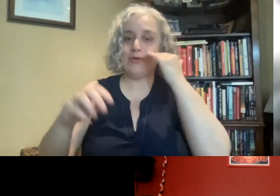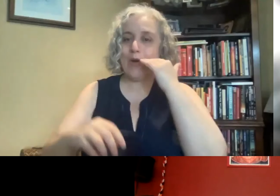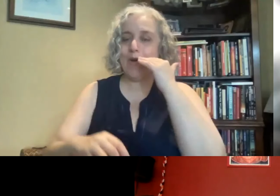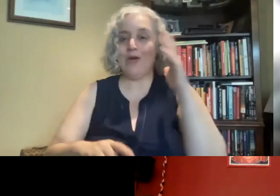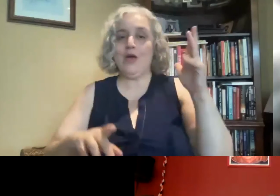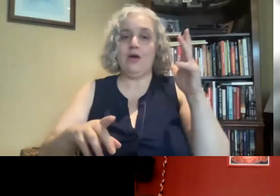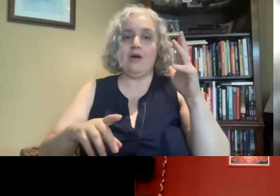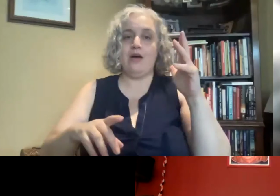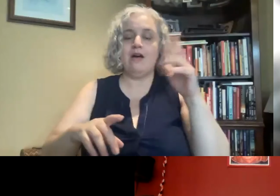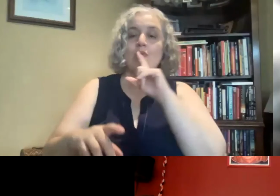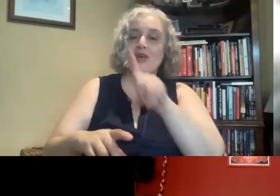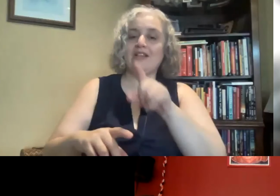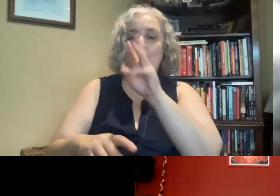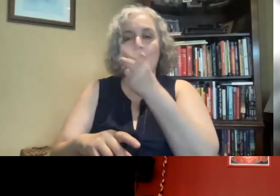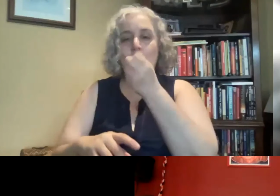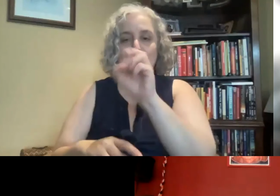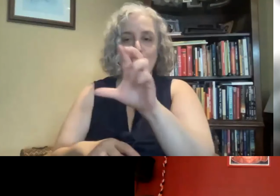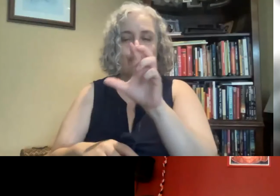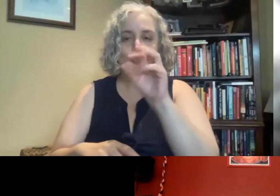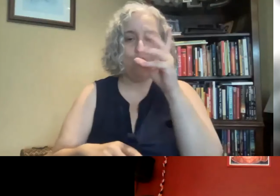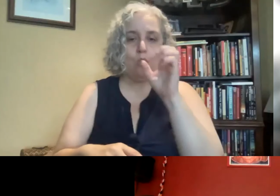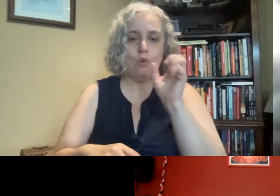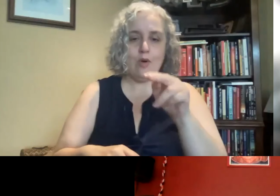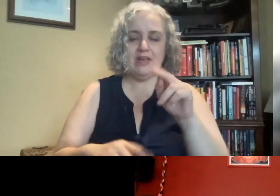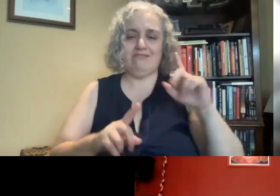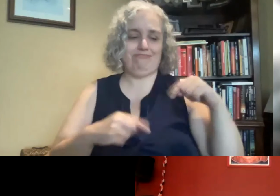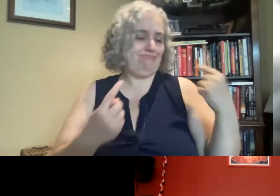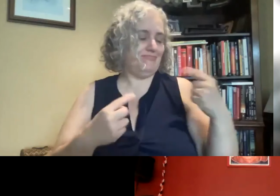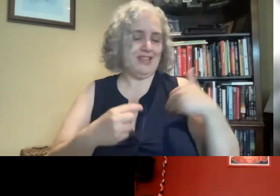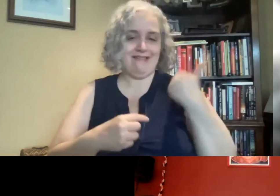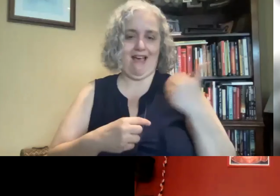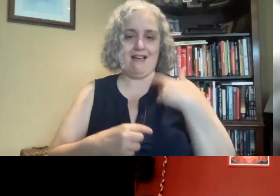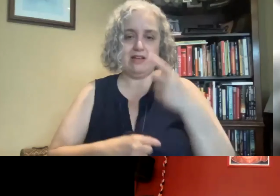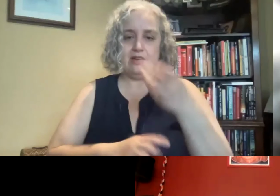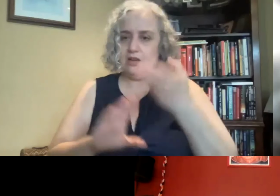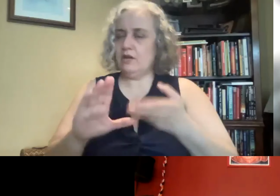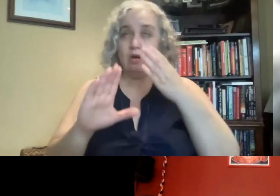she was very young and has gained great many valuable insights on the way,